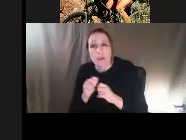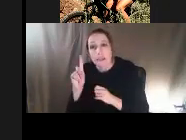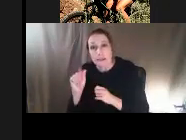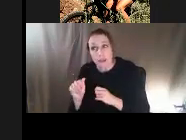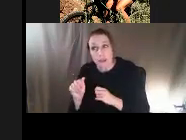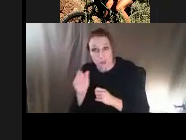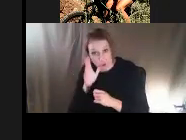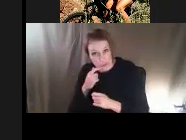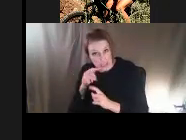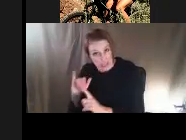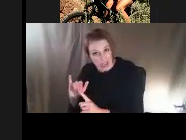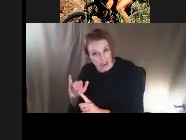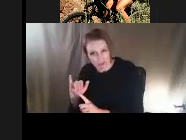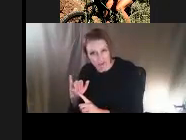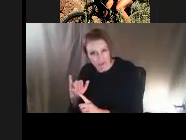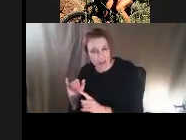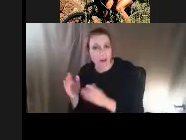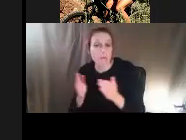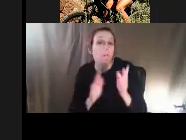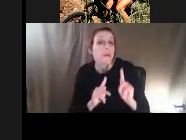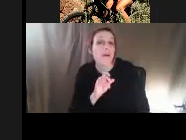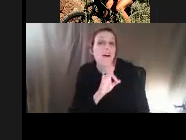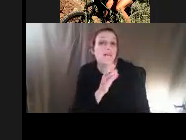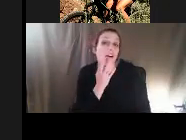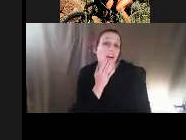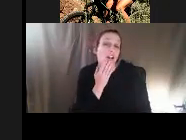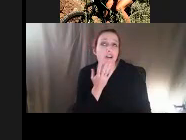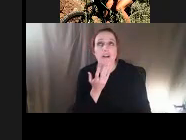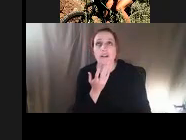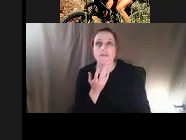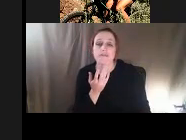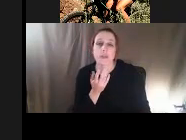might have obtained perceived higher level